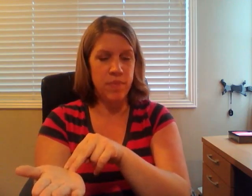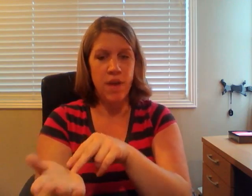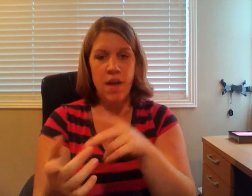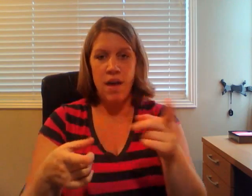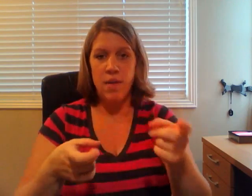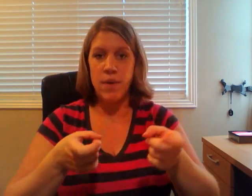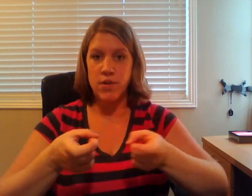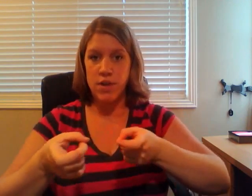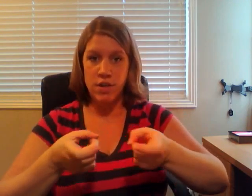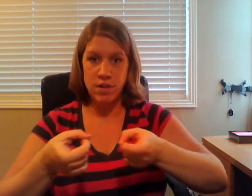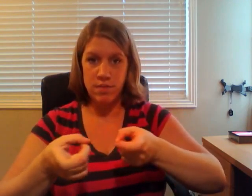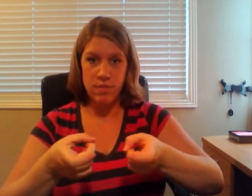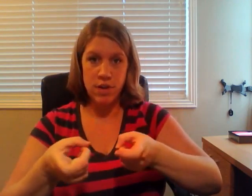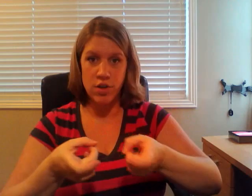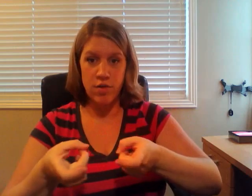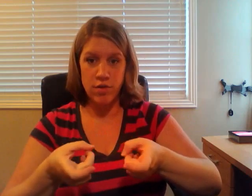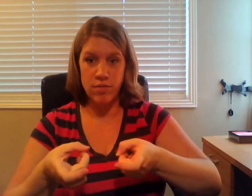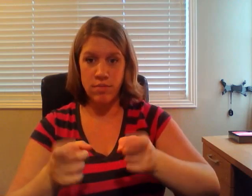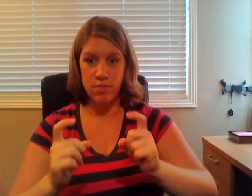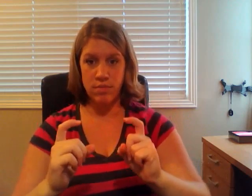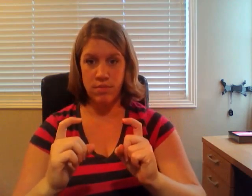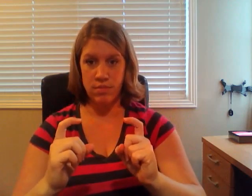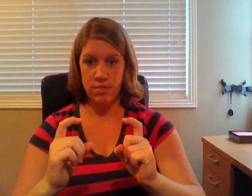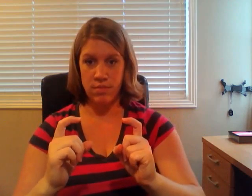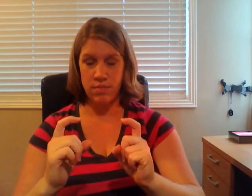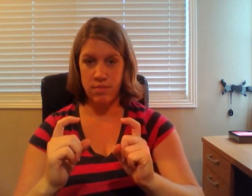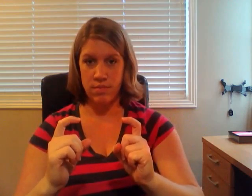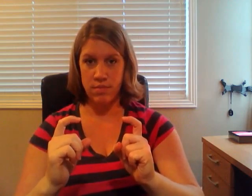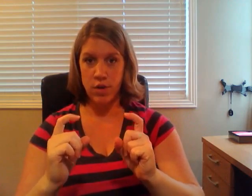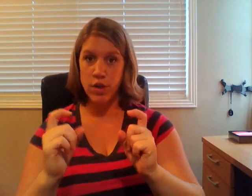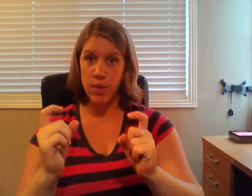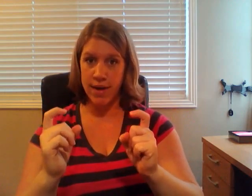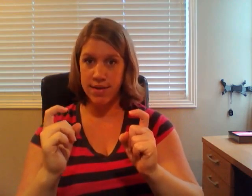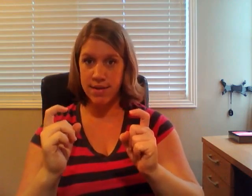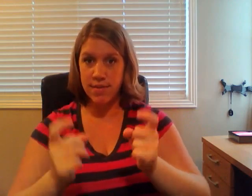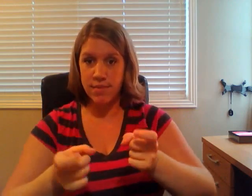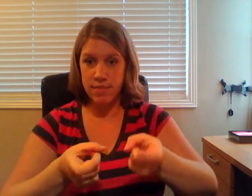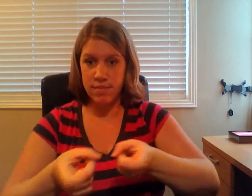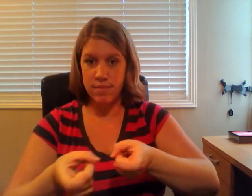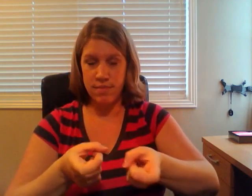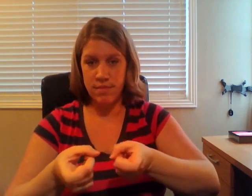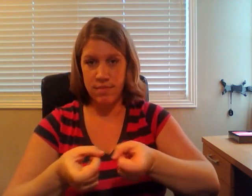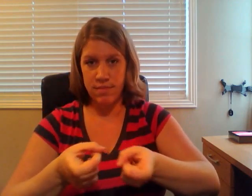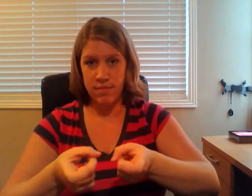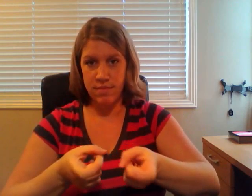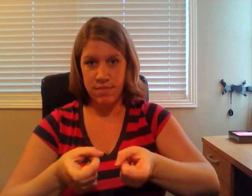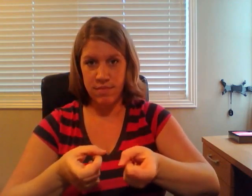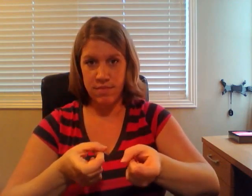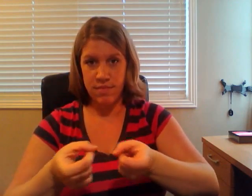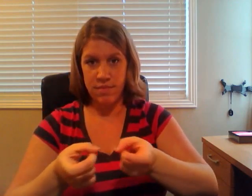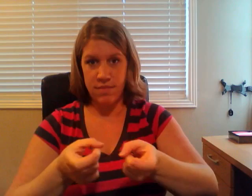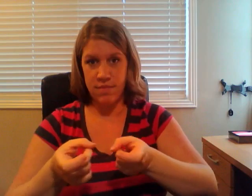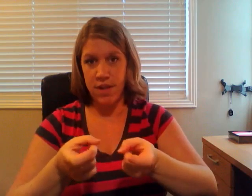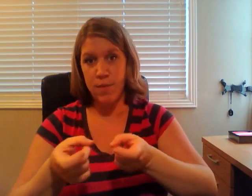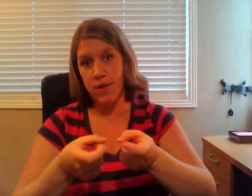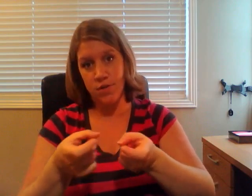Administration